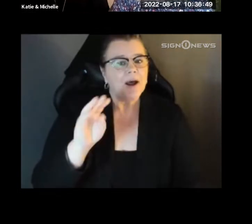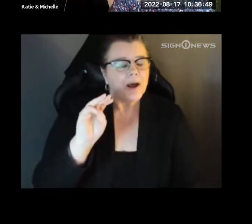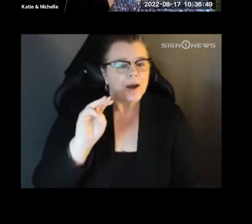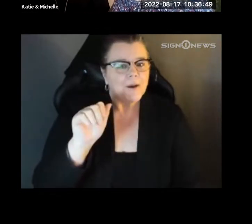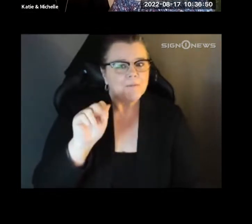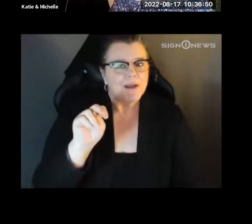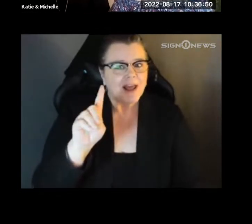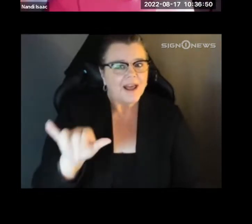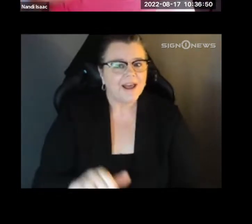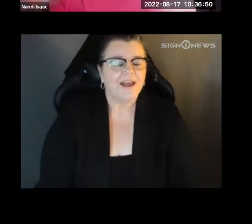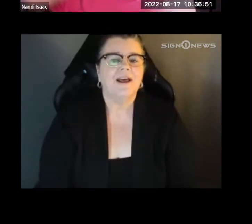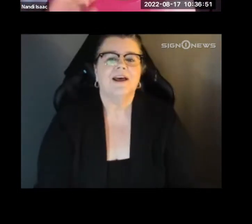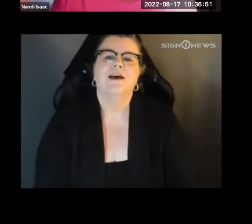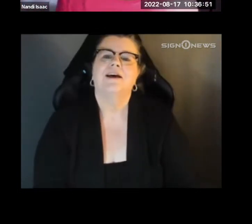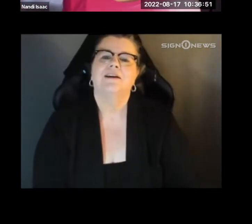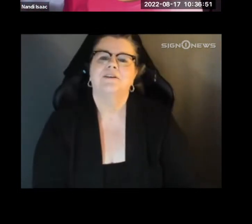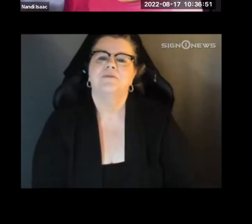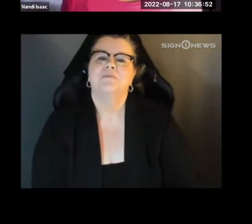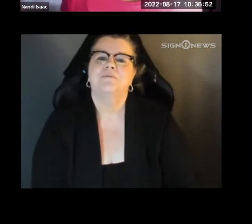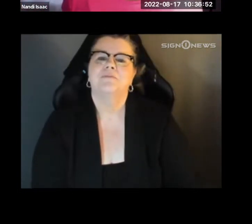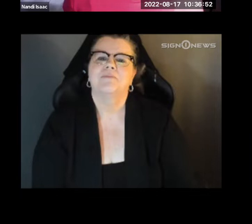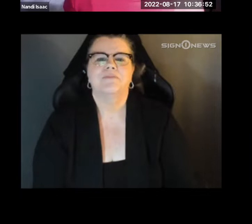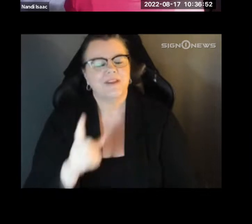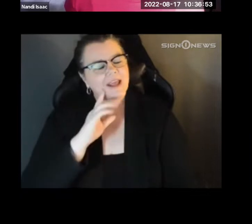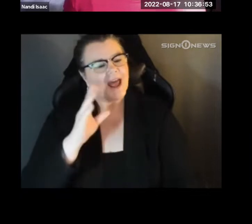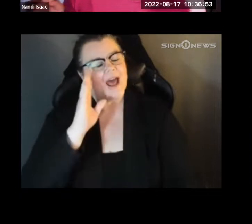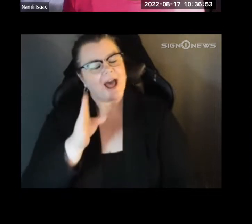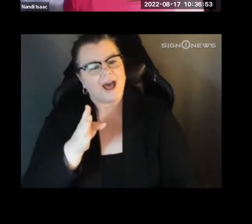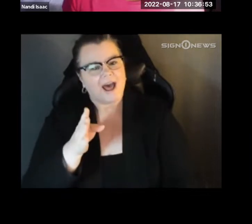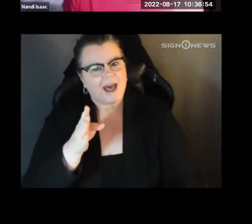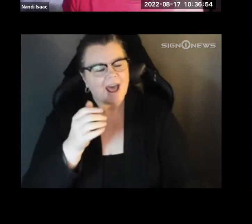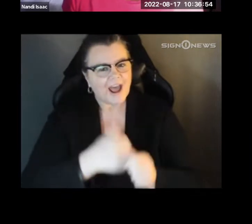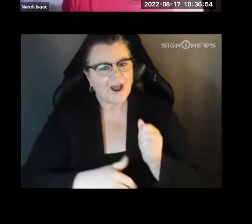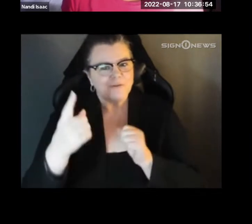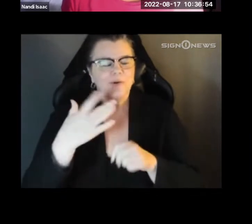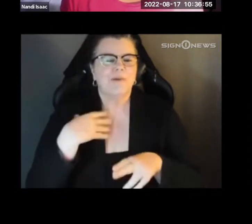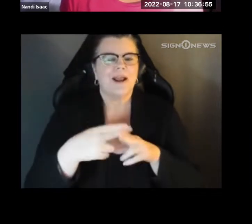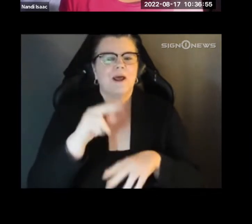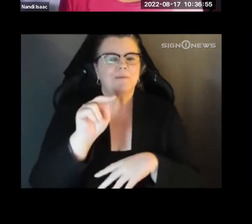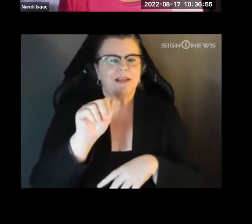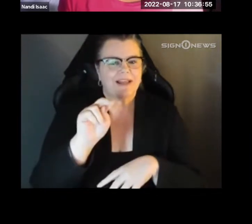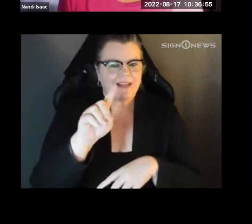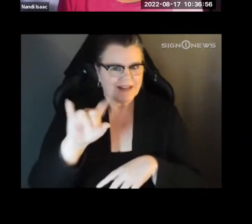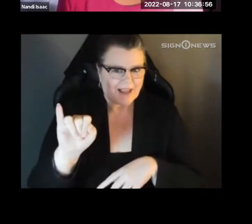advocate